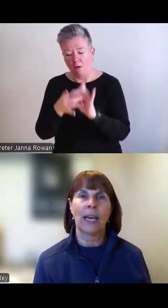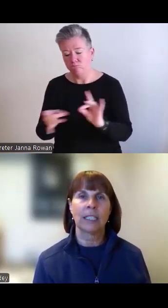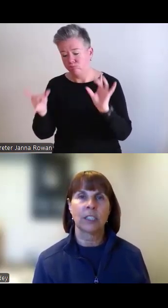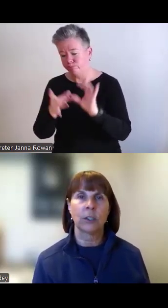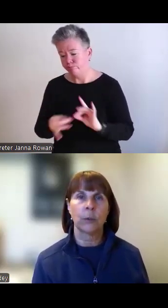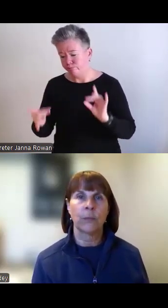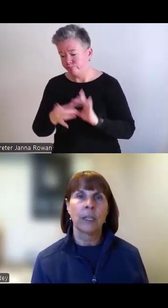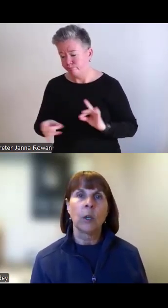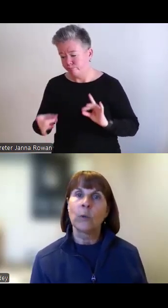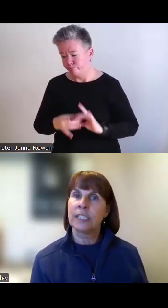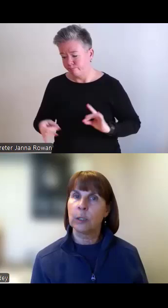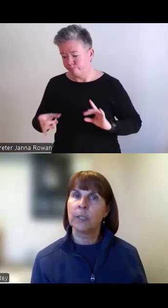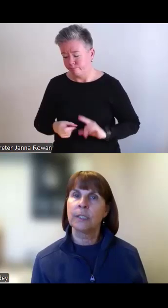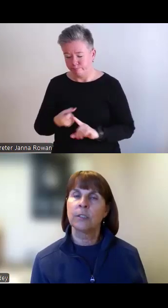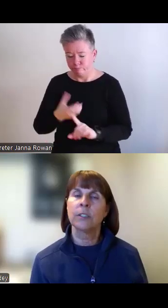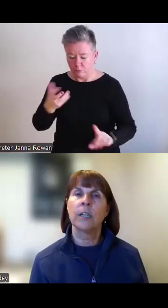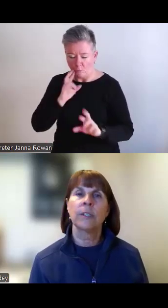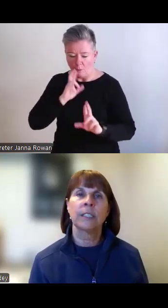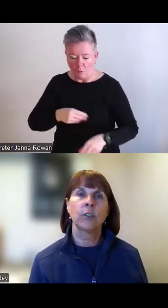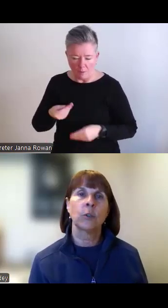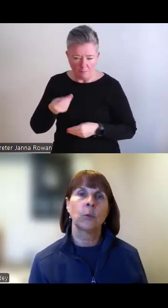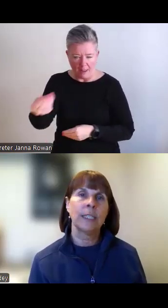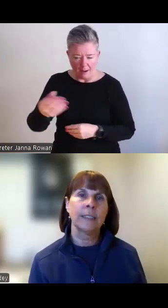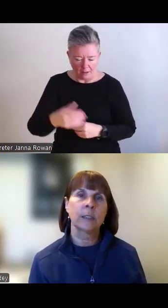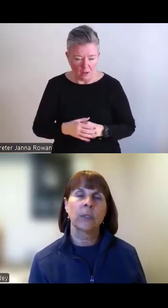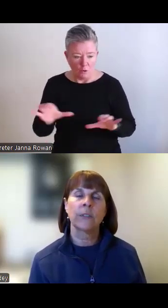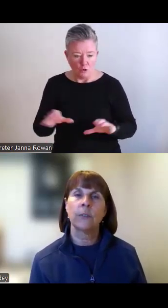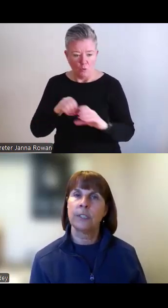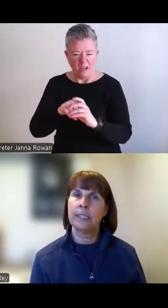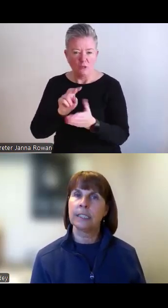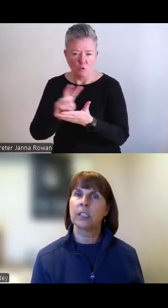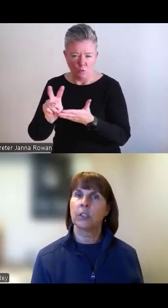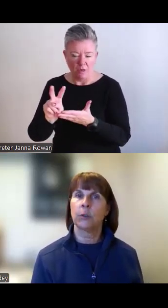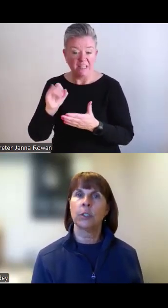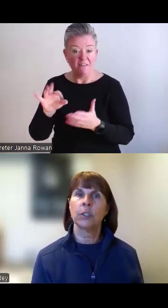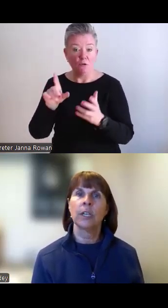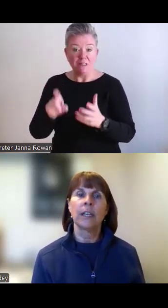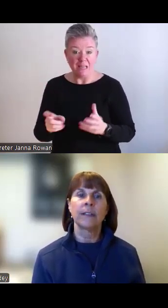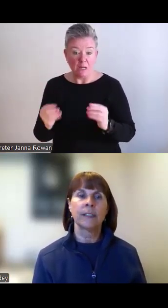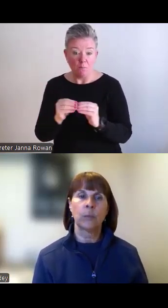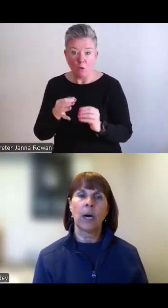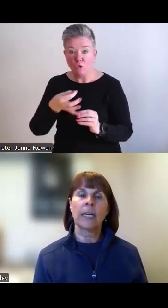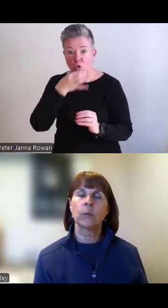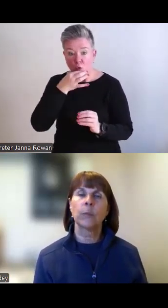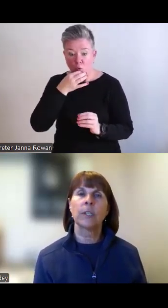send back to you. We typically do that within two weeks, but if you need it sooner, this box